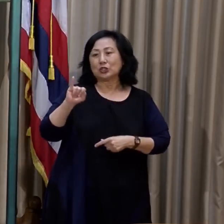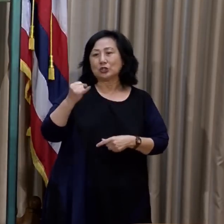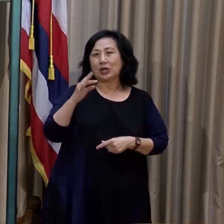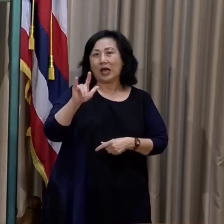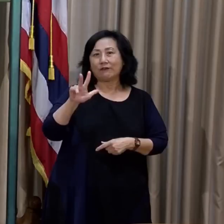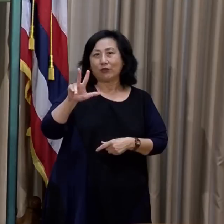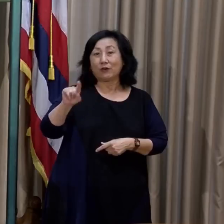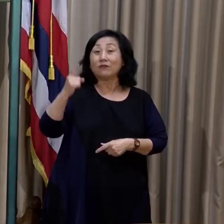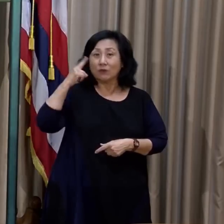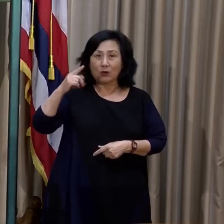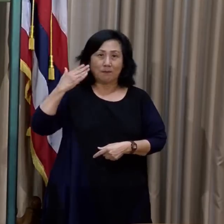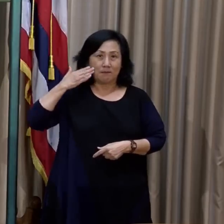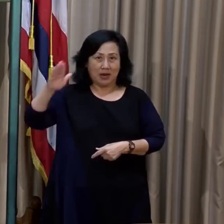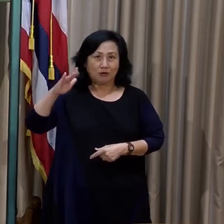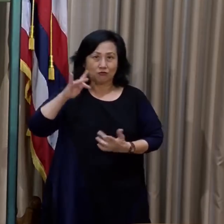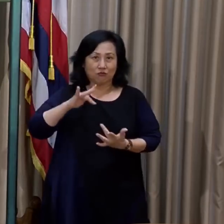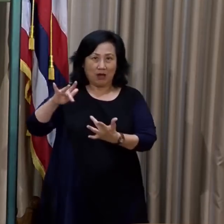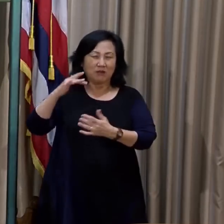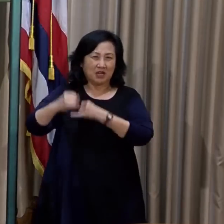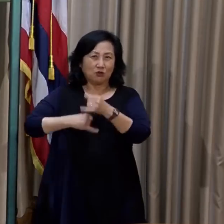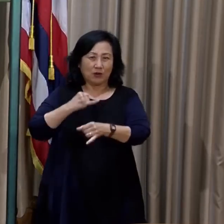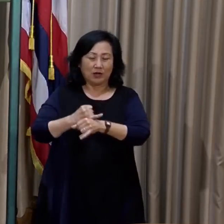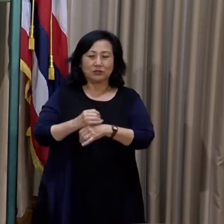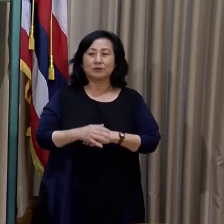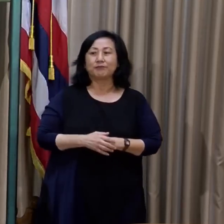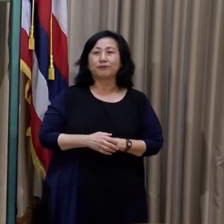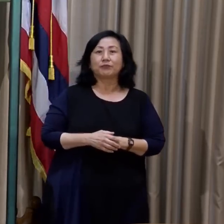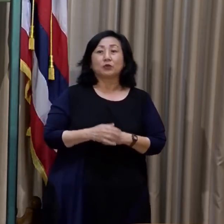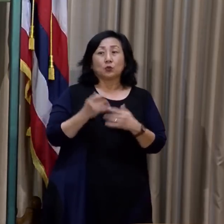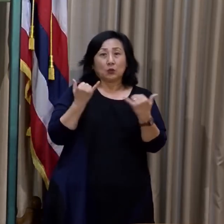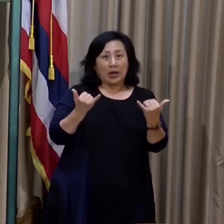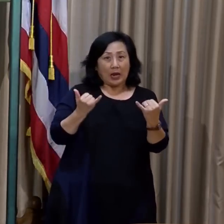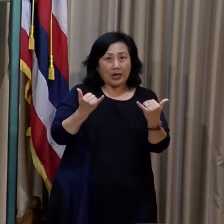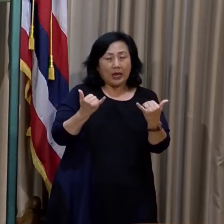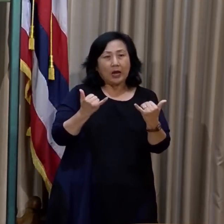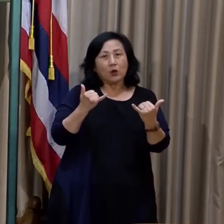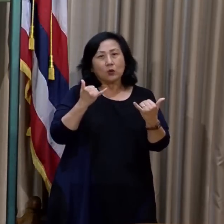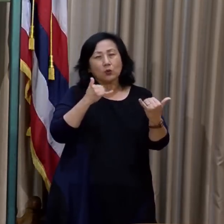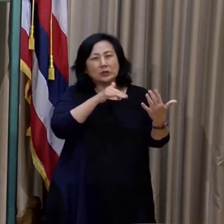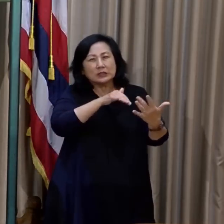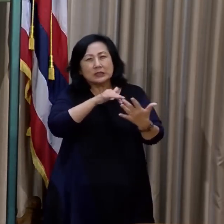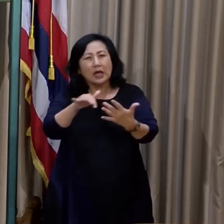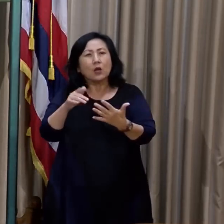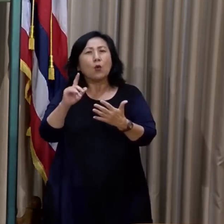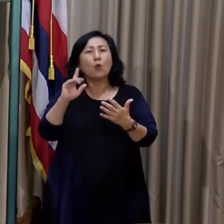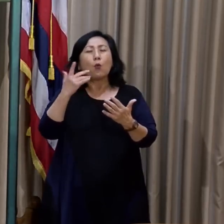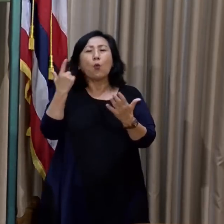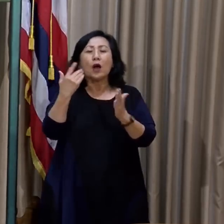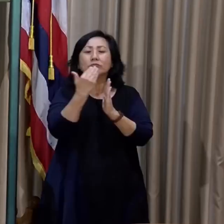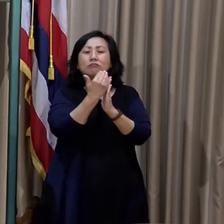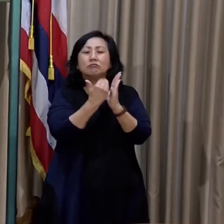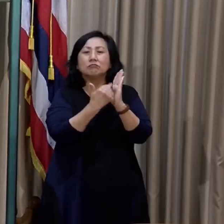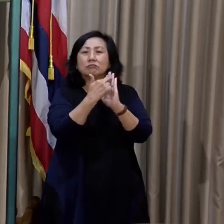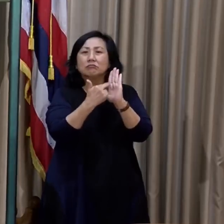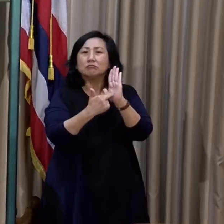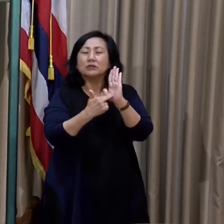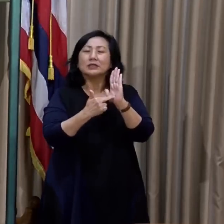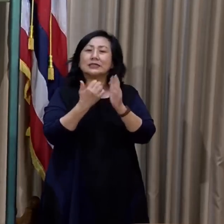MANDATORY 14 DAY QUARANTINE THROUGH THE END OF JULY. SO JULY 31.